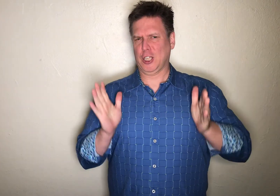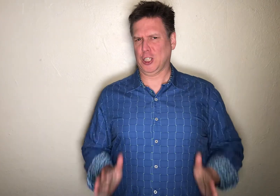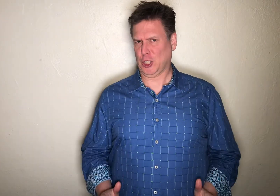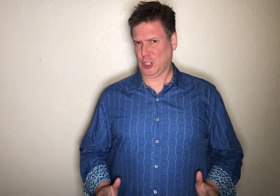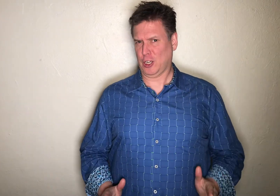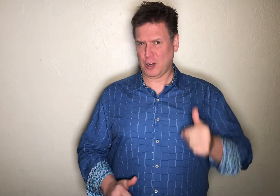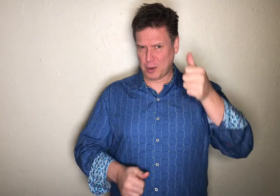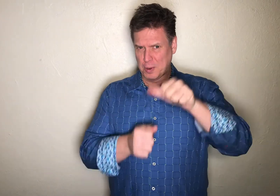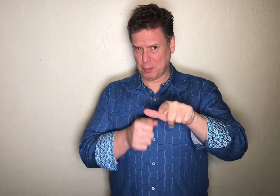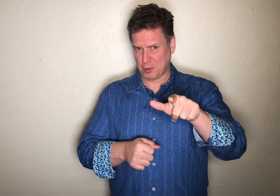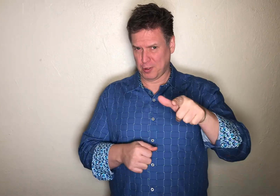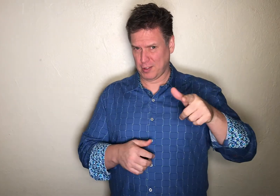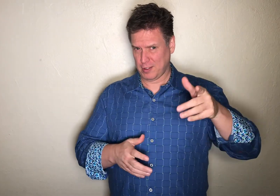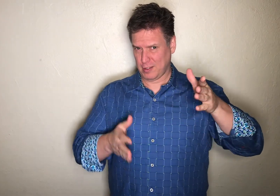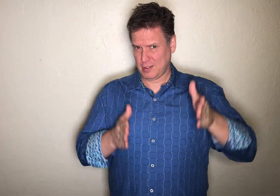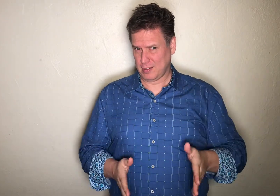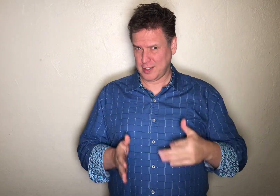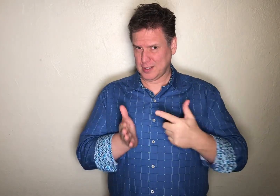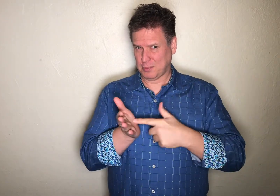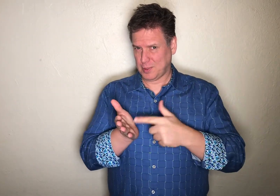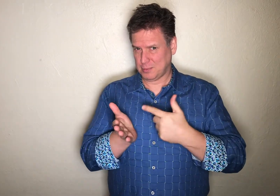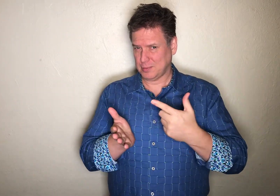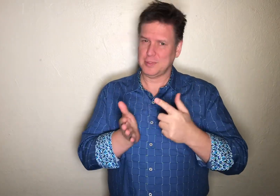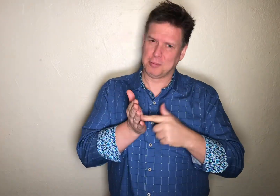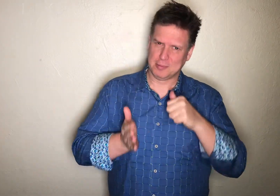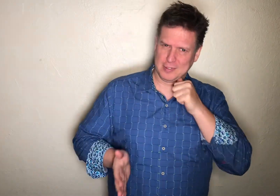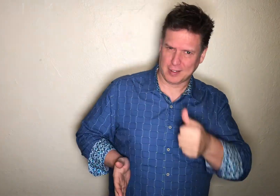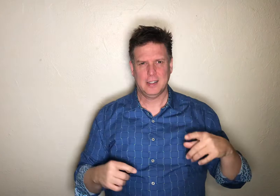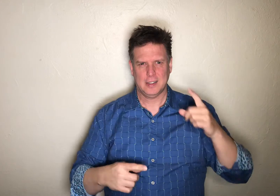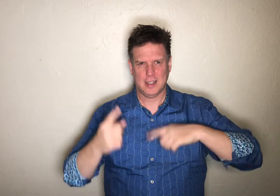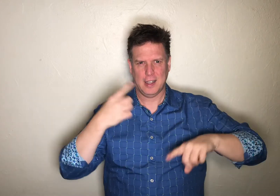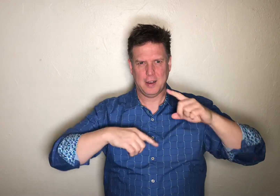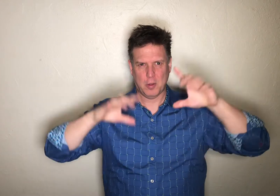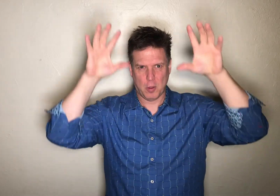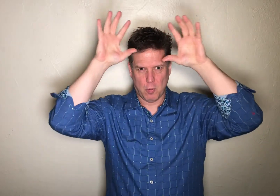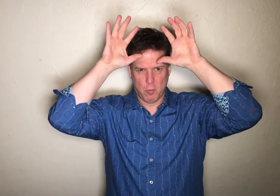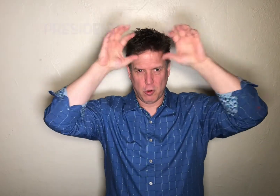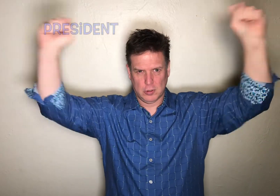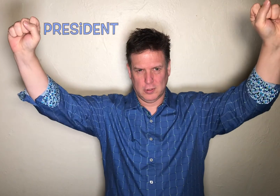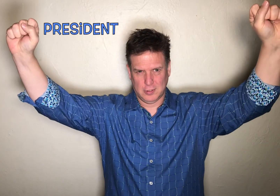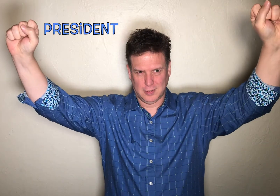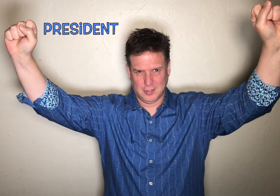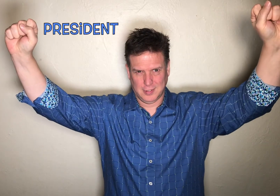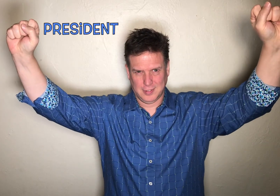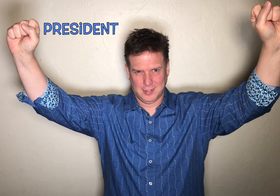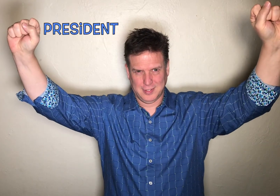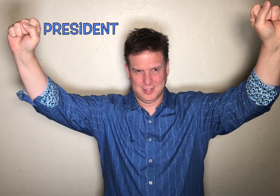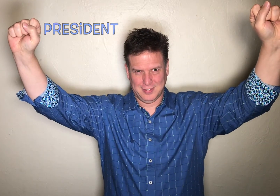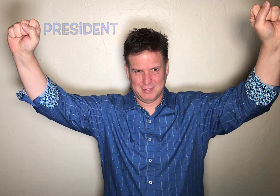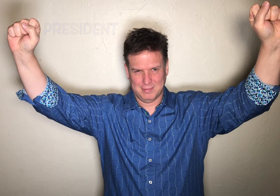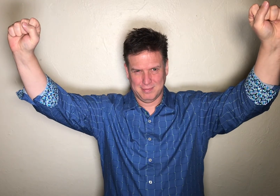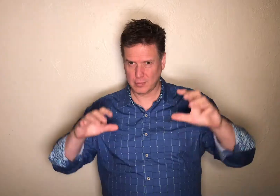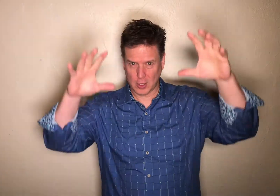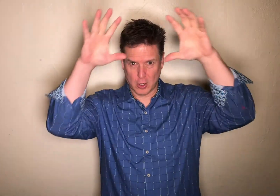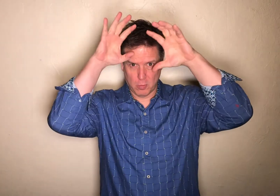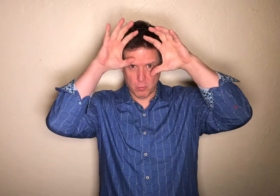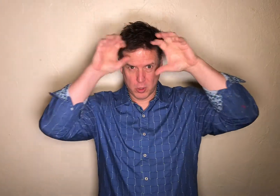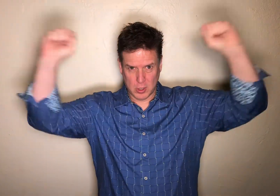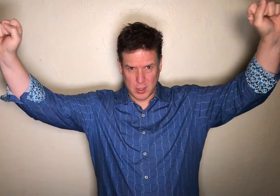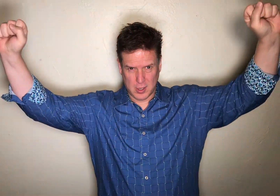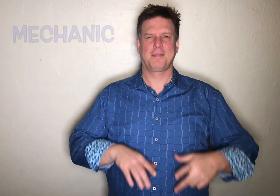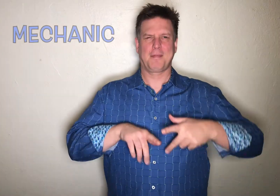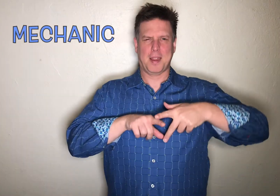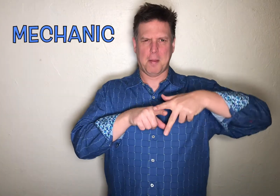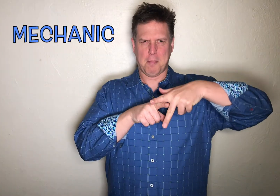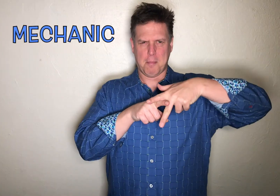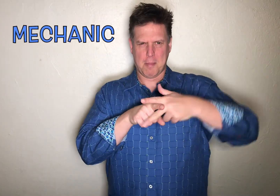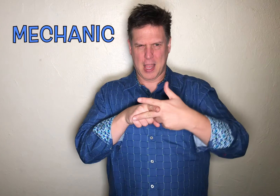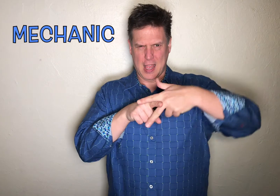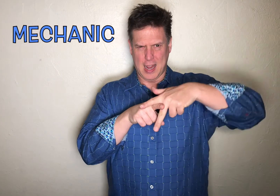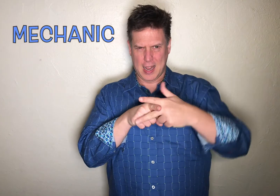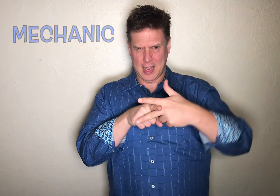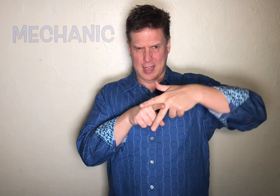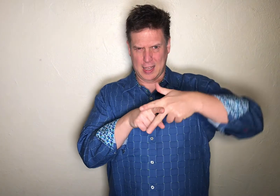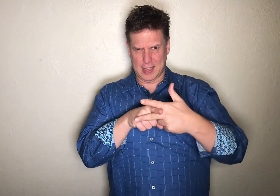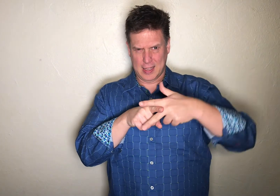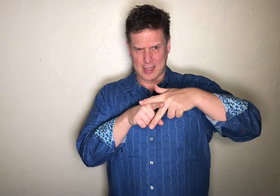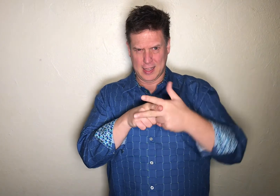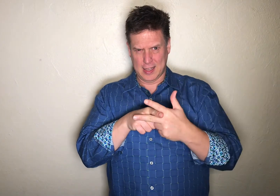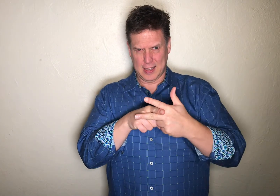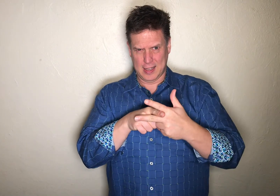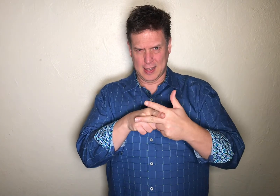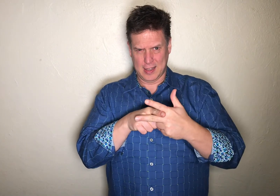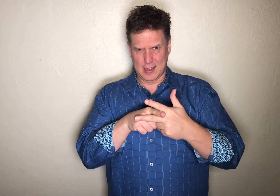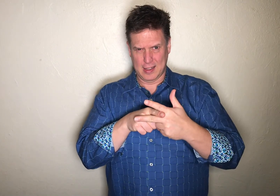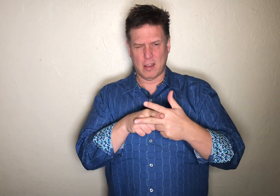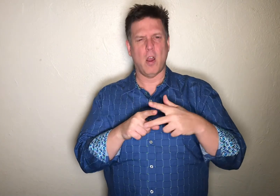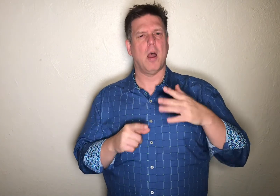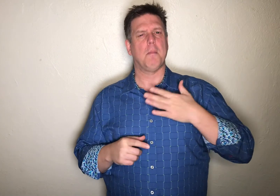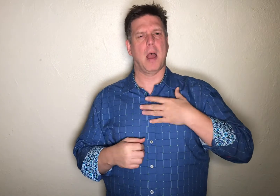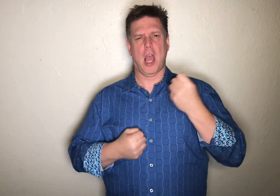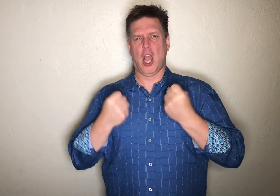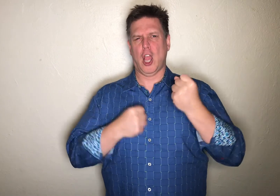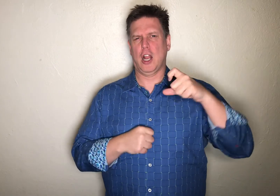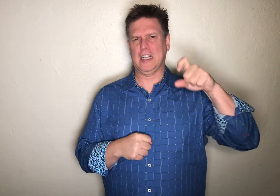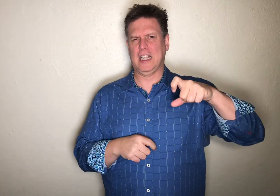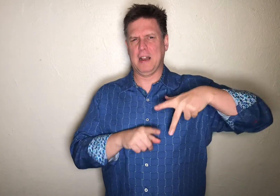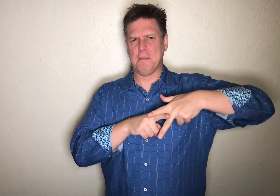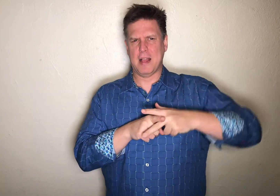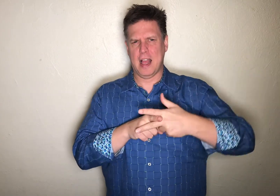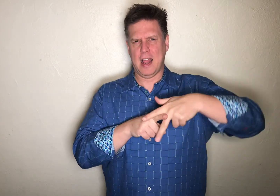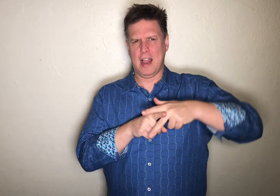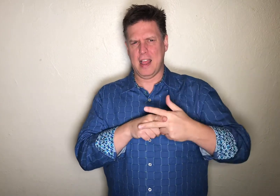actor remember you could use the person sign or not president my car needs a